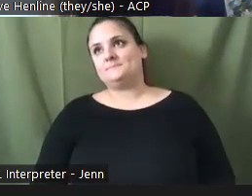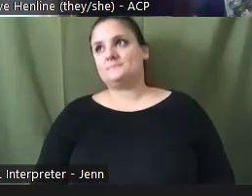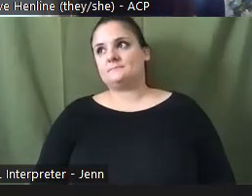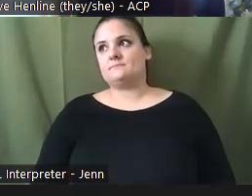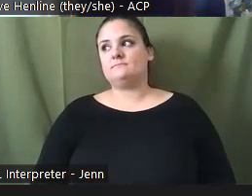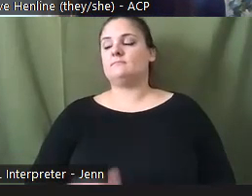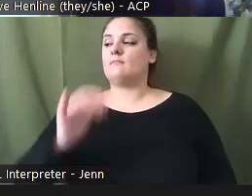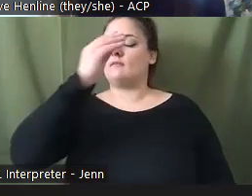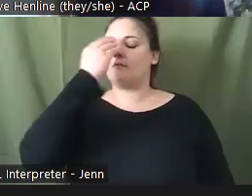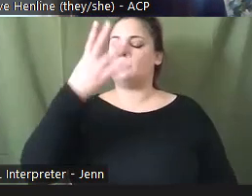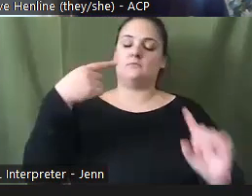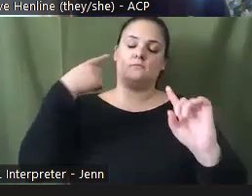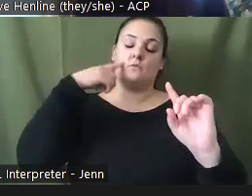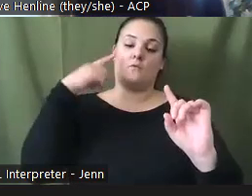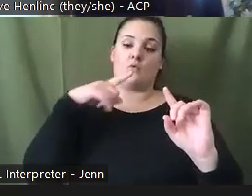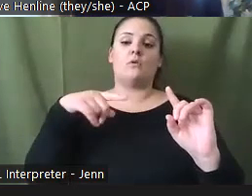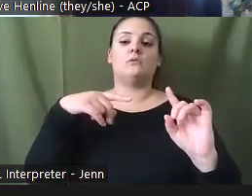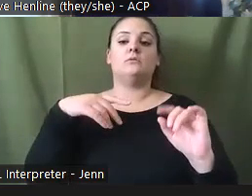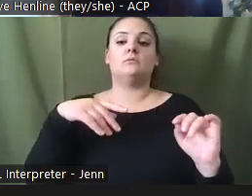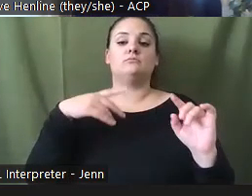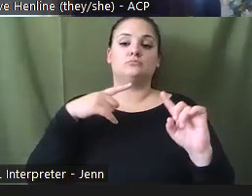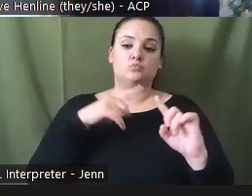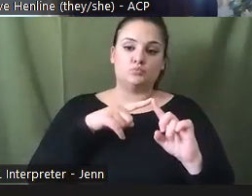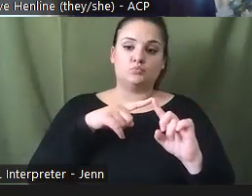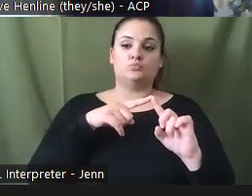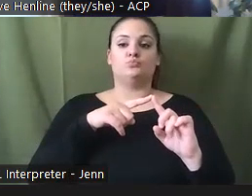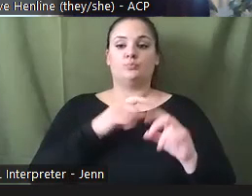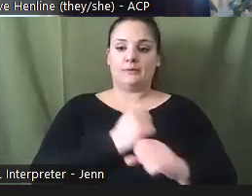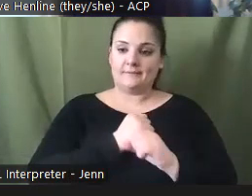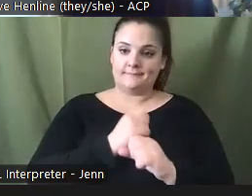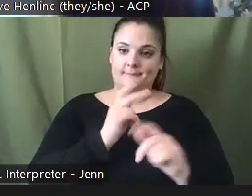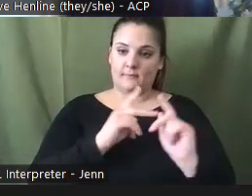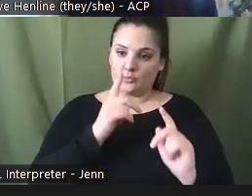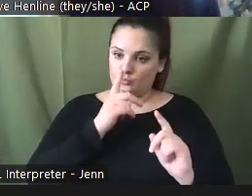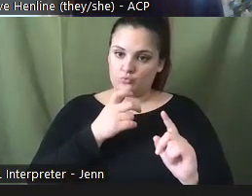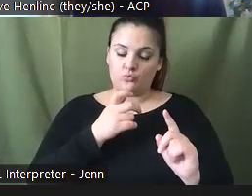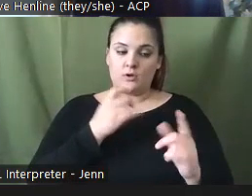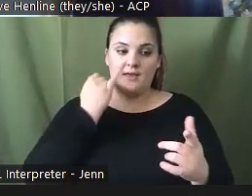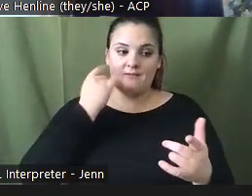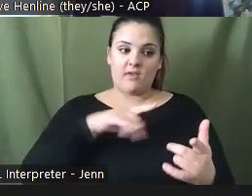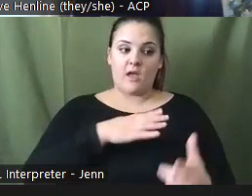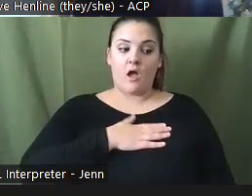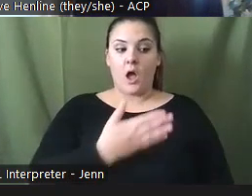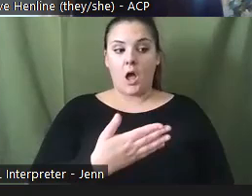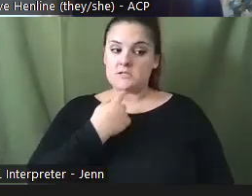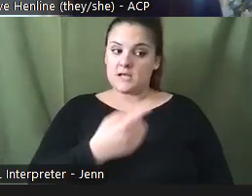of individuals who would otherwise be unsafe by voting and disclosing where they are residing.